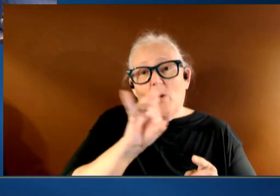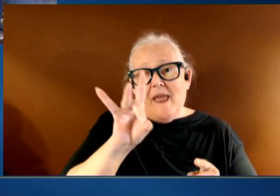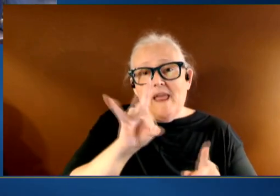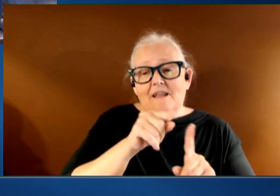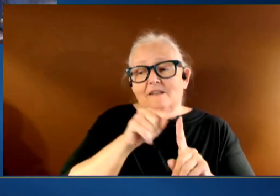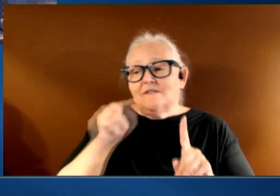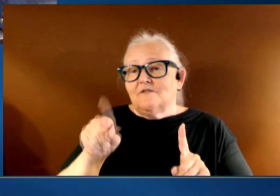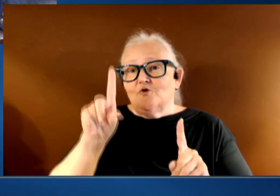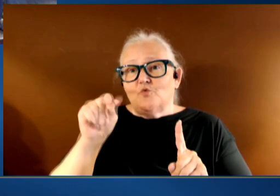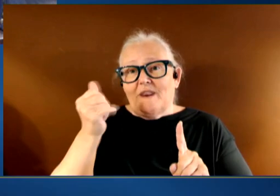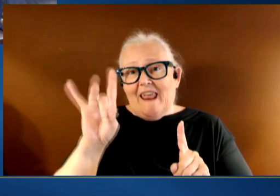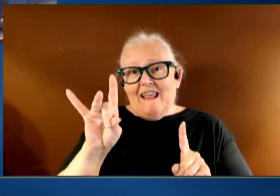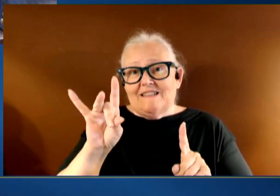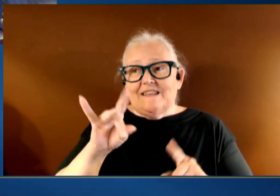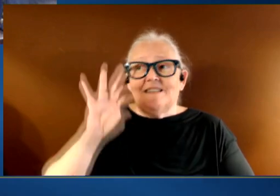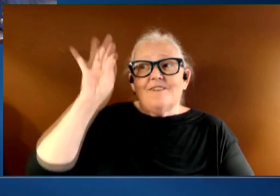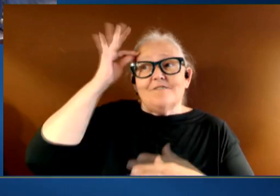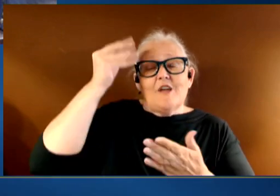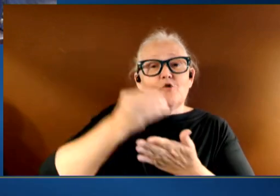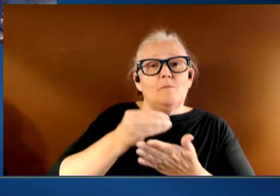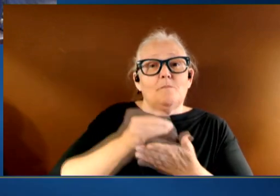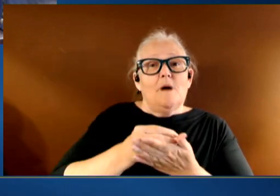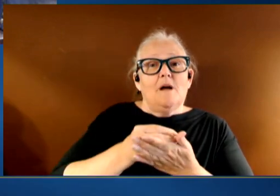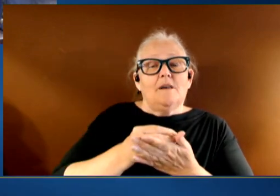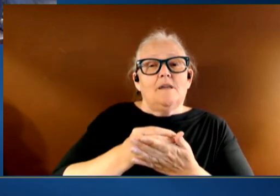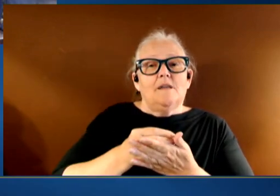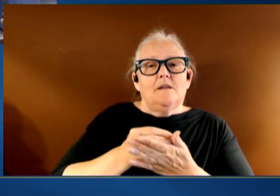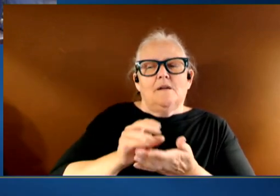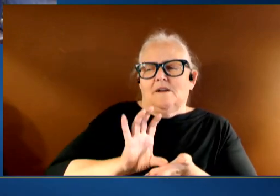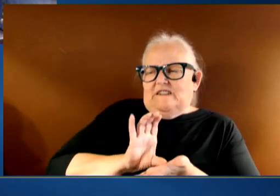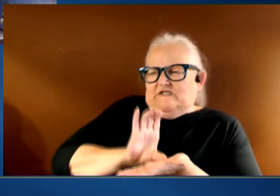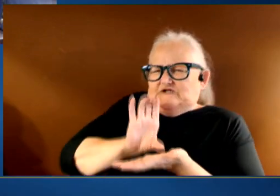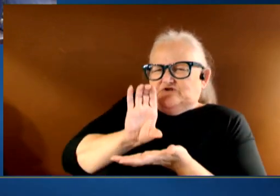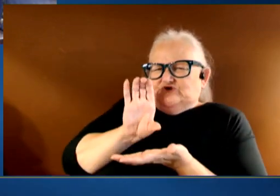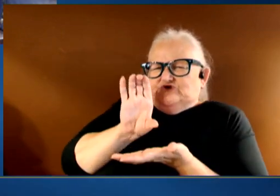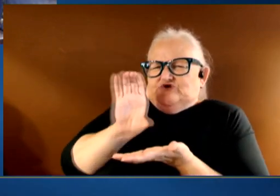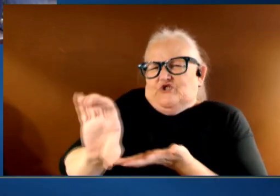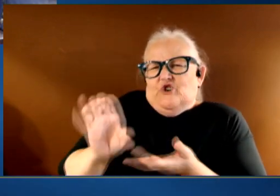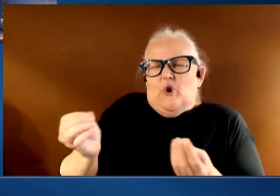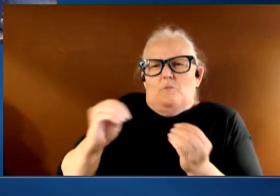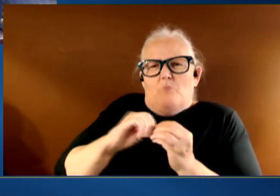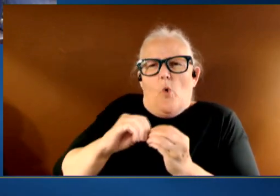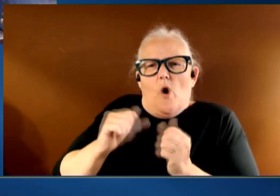federal funding was greater per person for patients with cystic fibrosis at approximately